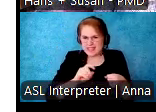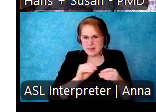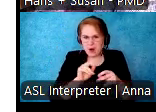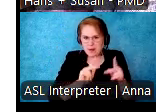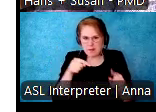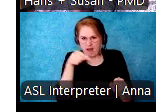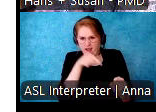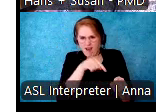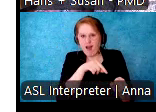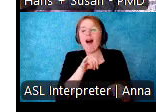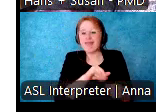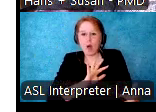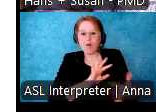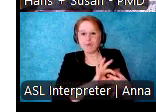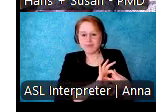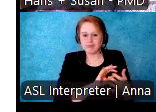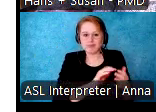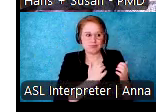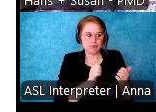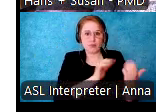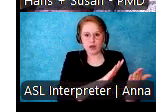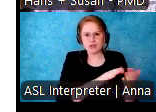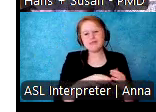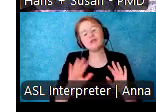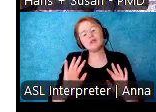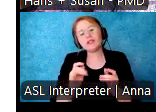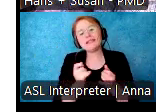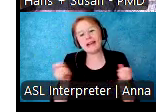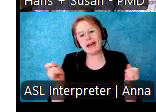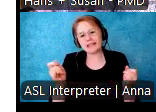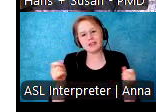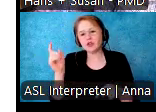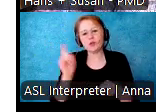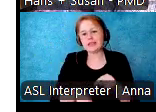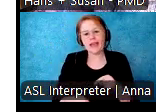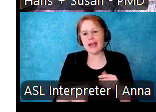And there are boundaries to how this can be done. For example, you can not do high schools